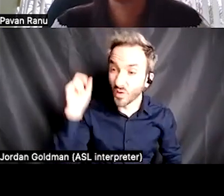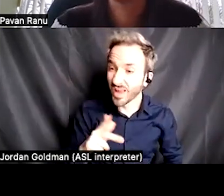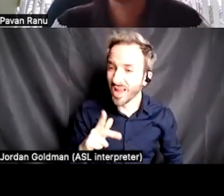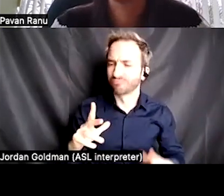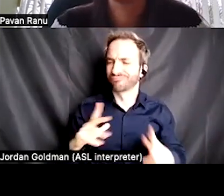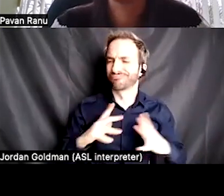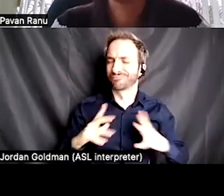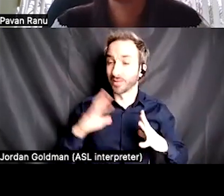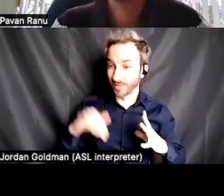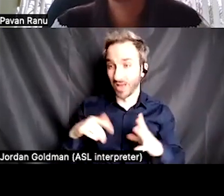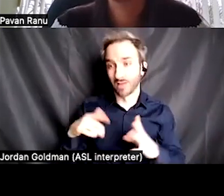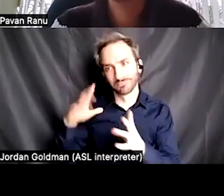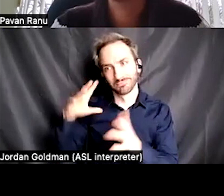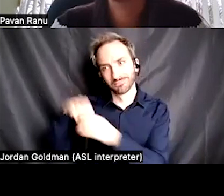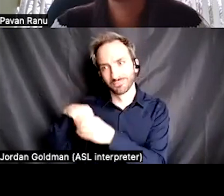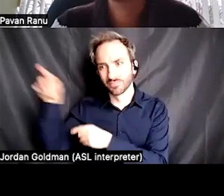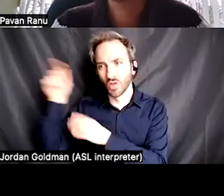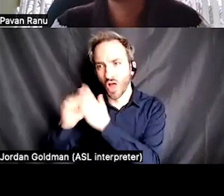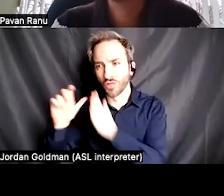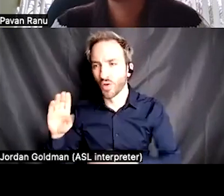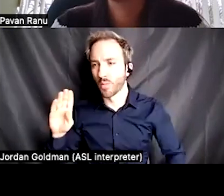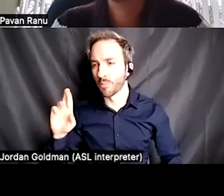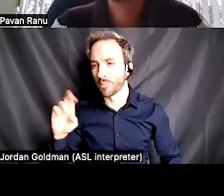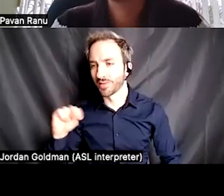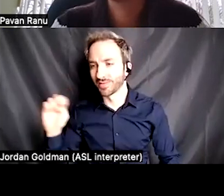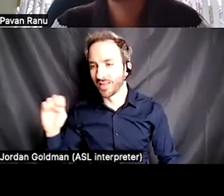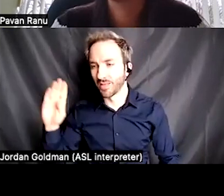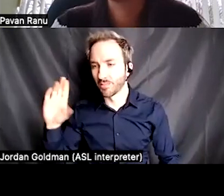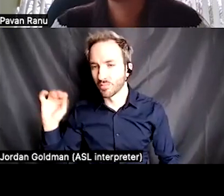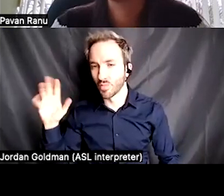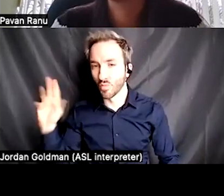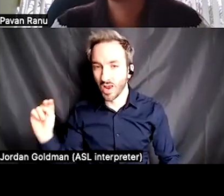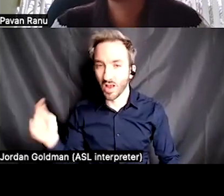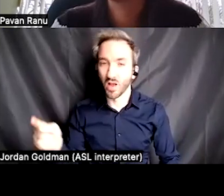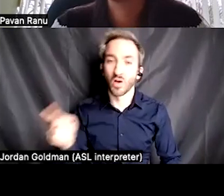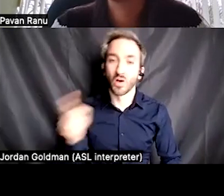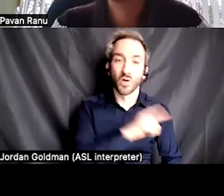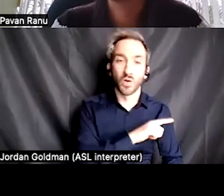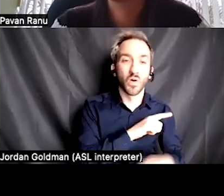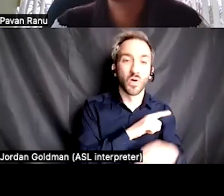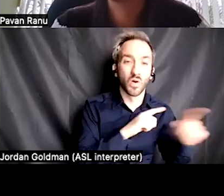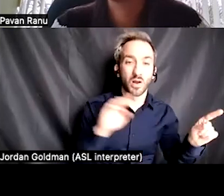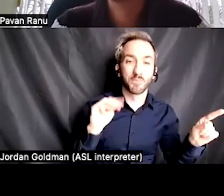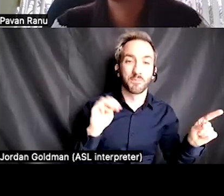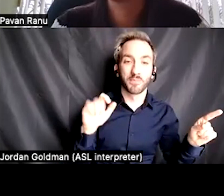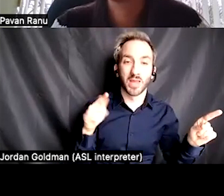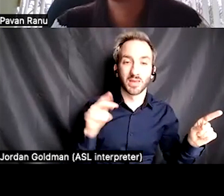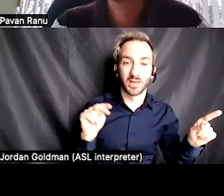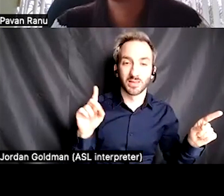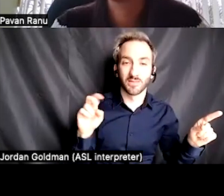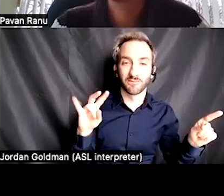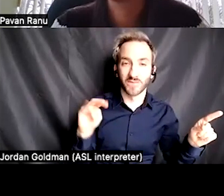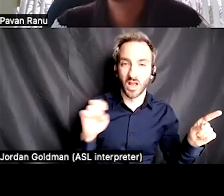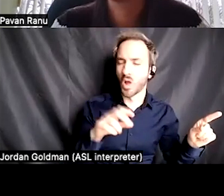"Imperfect." Megan Devine's, "It's OK That You're Not OK." "Bittersweet" by Susan Cain. "Present,